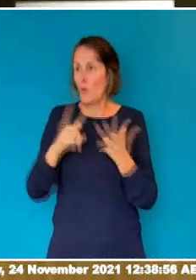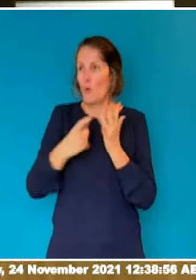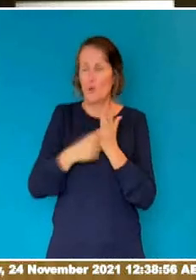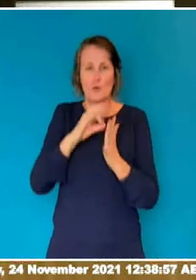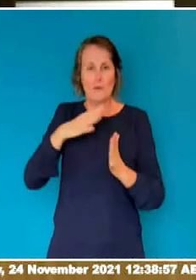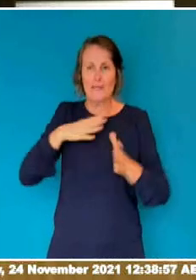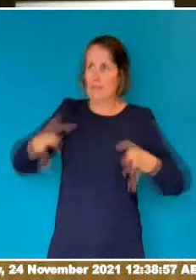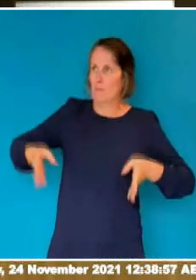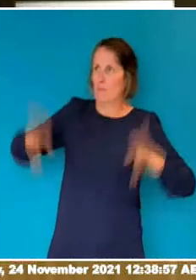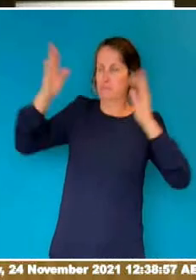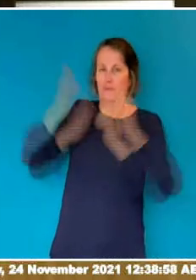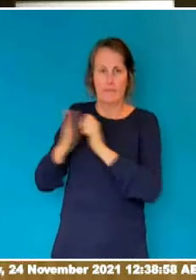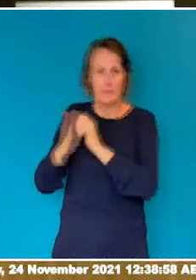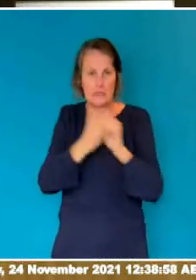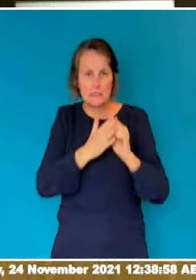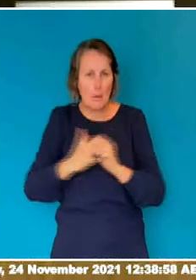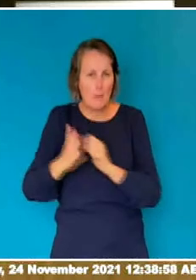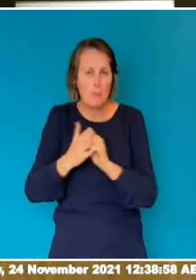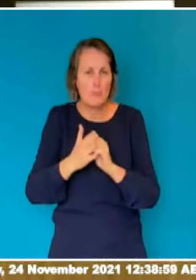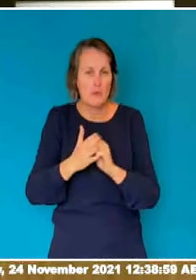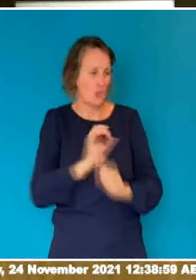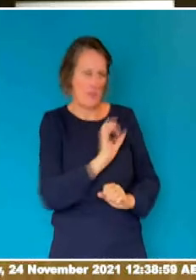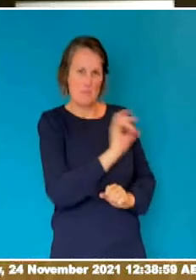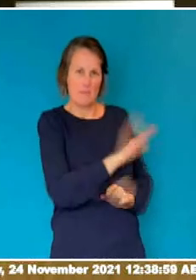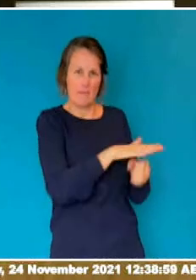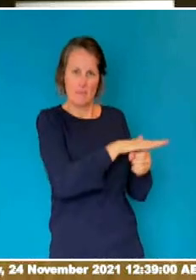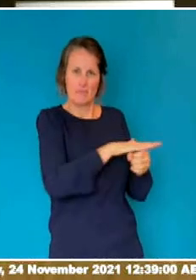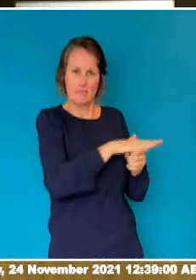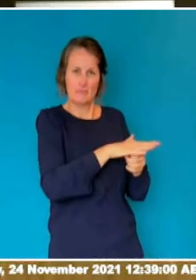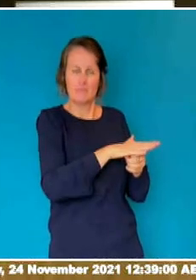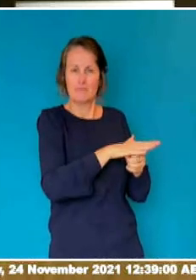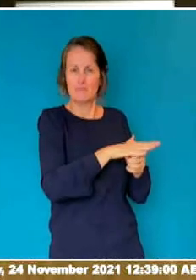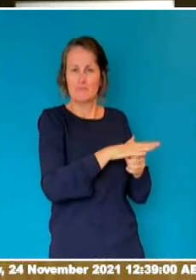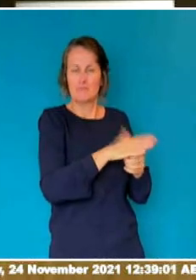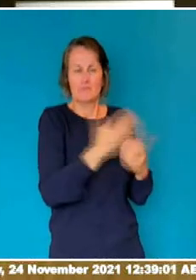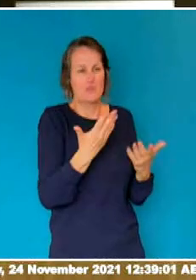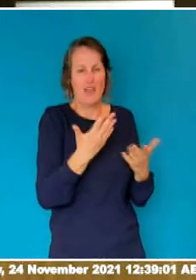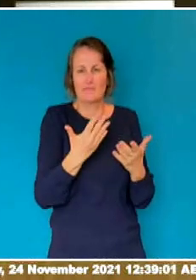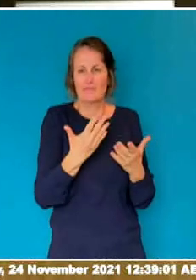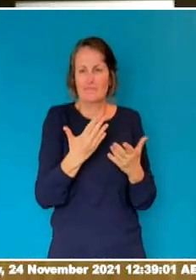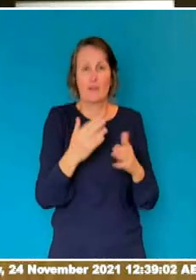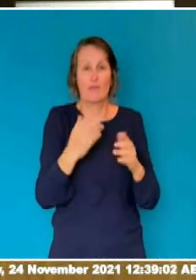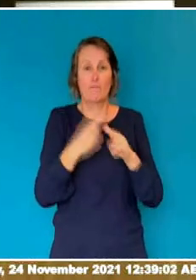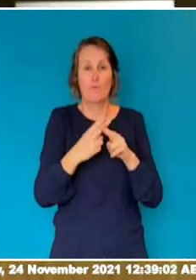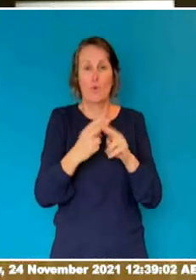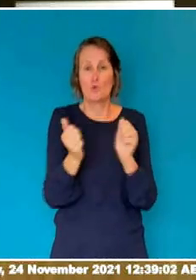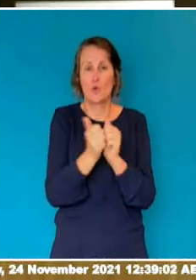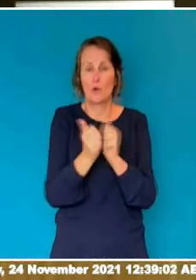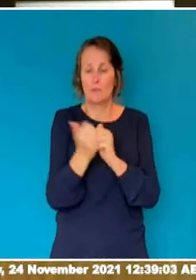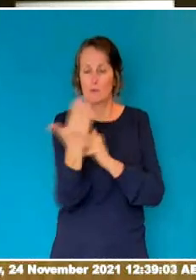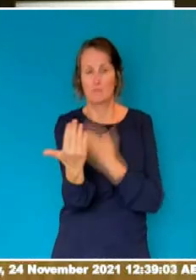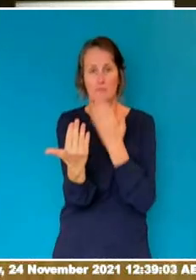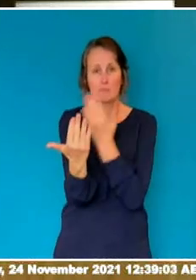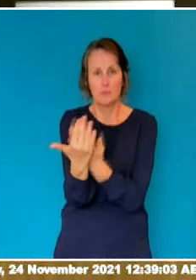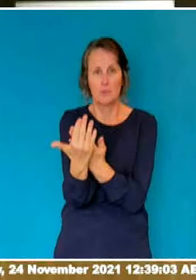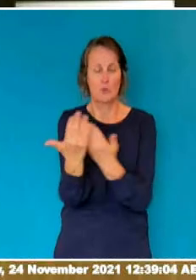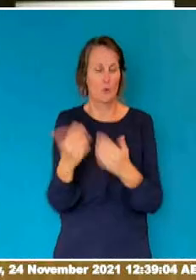So again if you look at things like footstools, document holders, shifts in time,